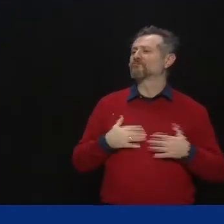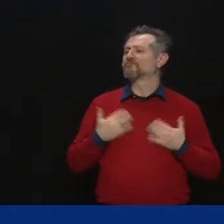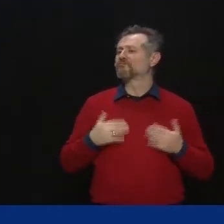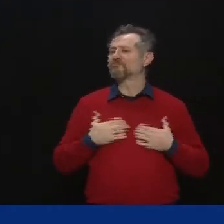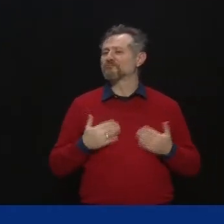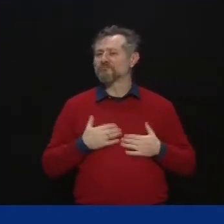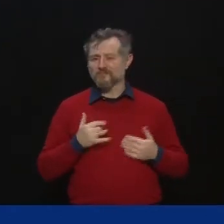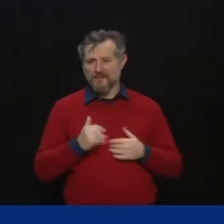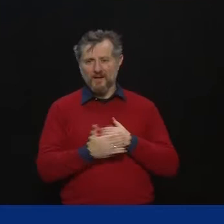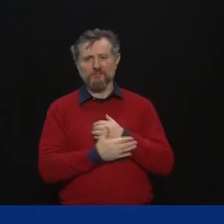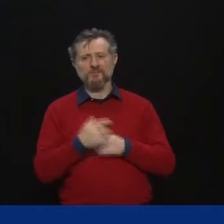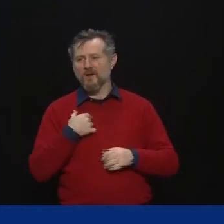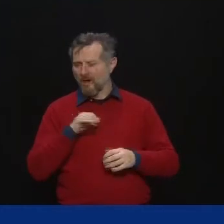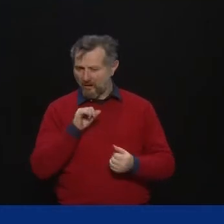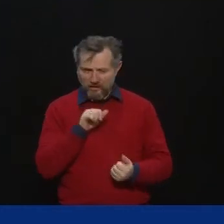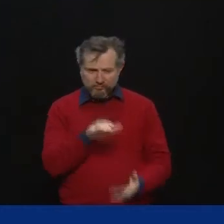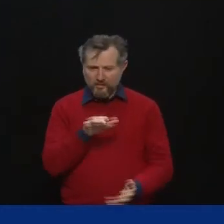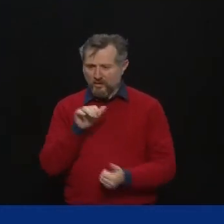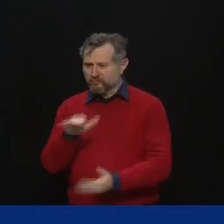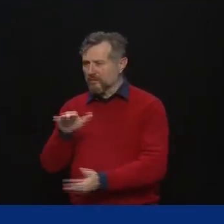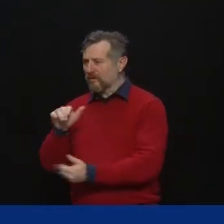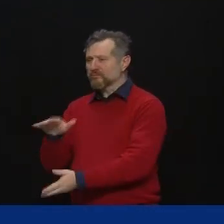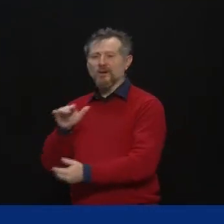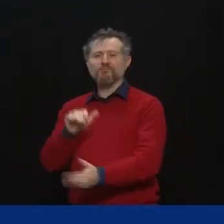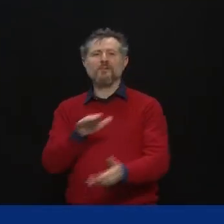IN MORE PURCHASE ORDERS. WE HAD OUR MILLION DELIVERED. COUNTY AND THEY RECEIVED THEIR